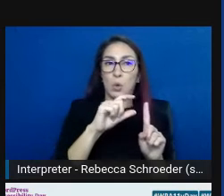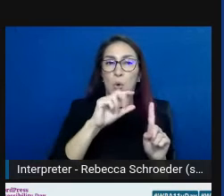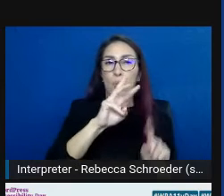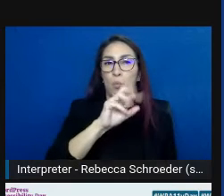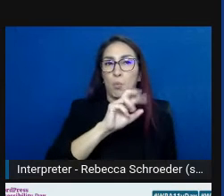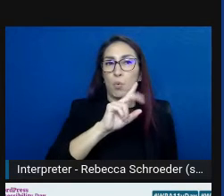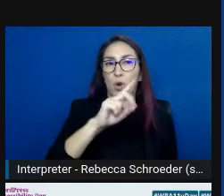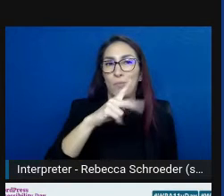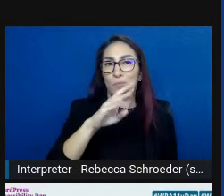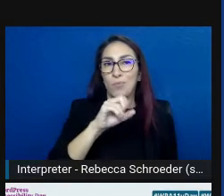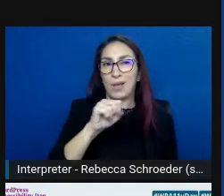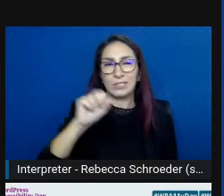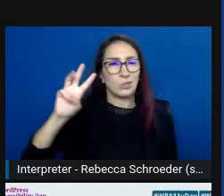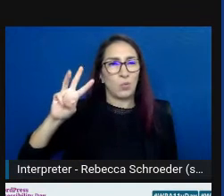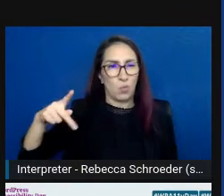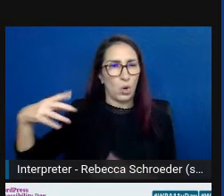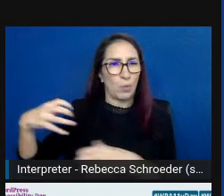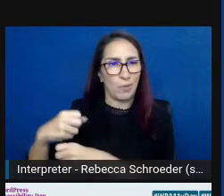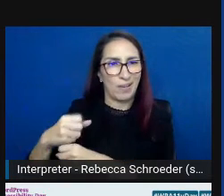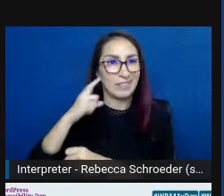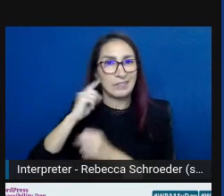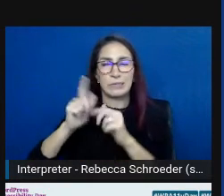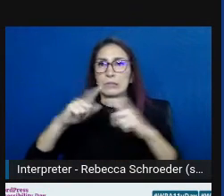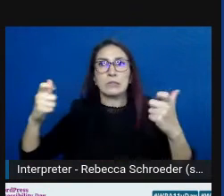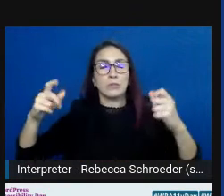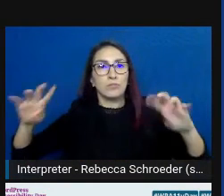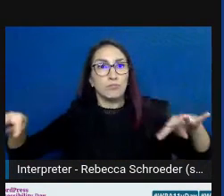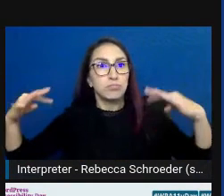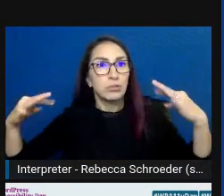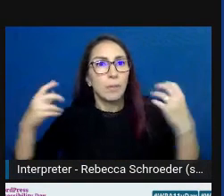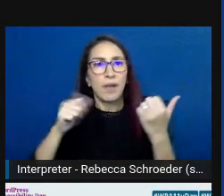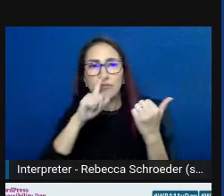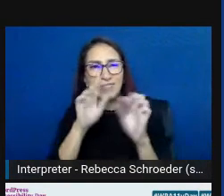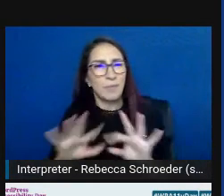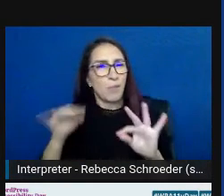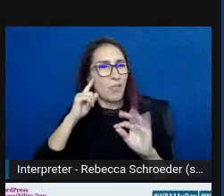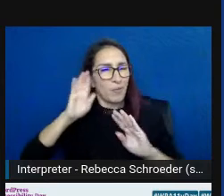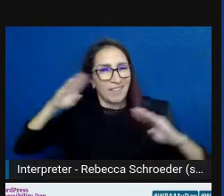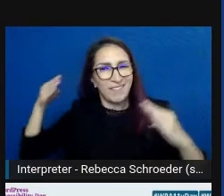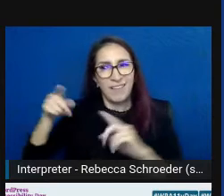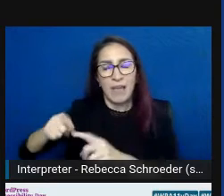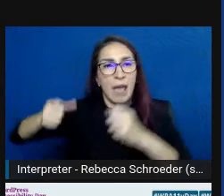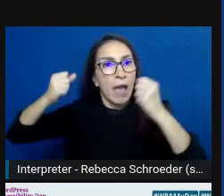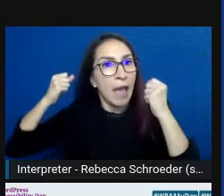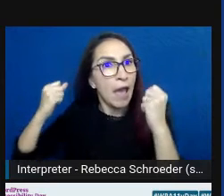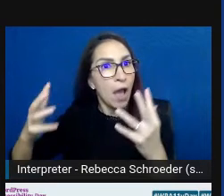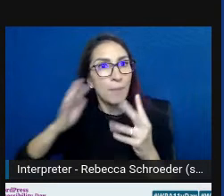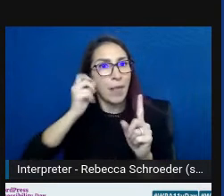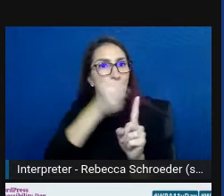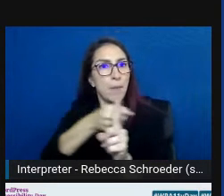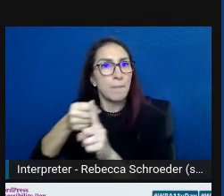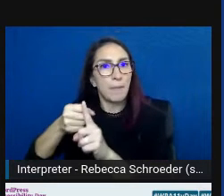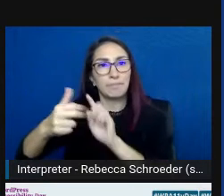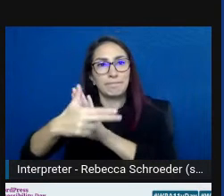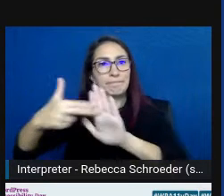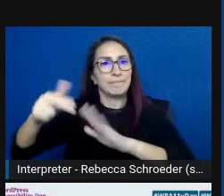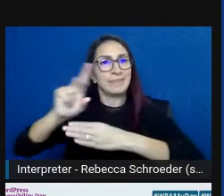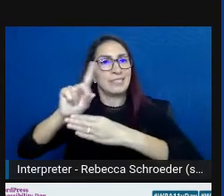The other big thing is the number of disabled people in the world. I'll talk about the numbers game in a bit, but first,